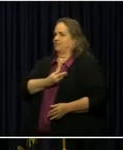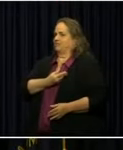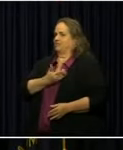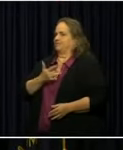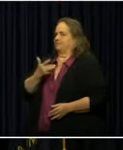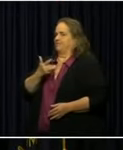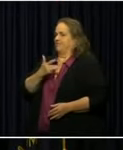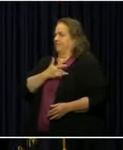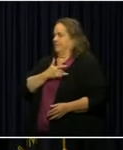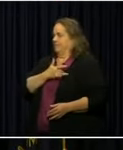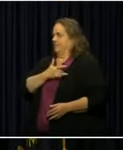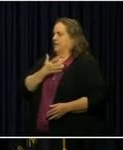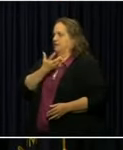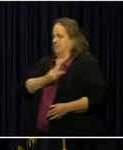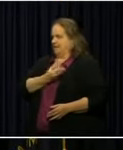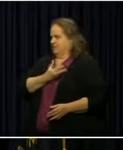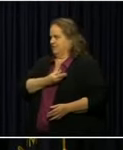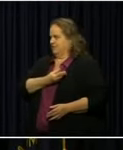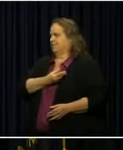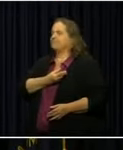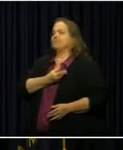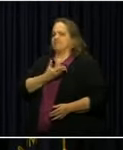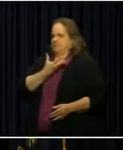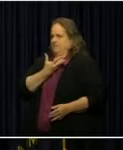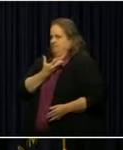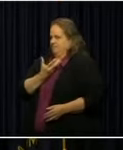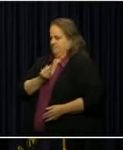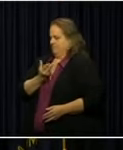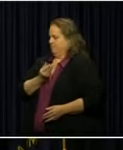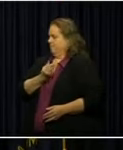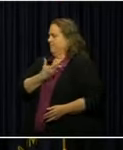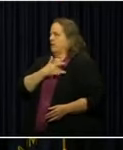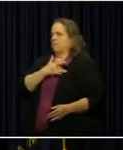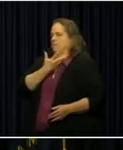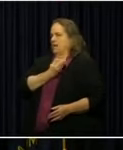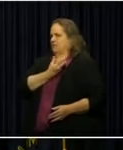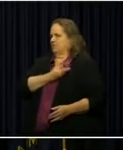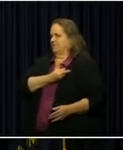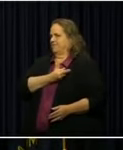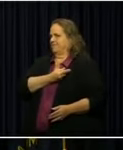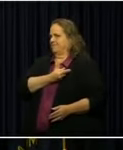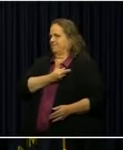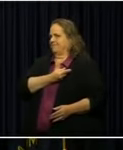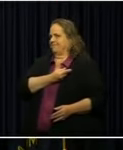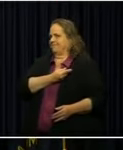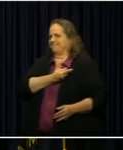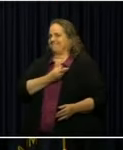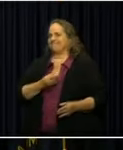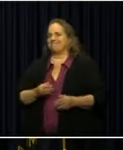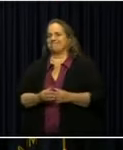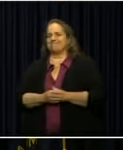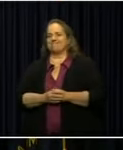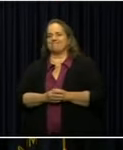THAT IS MADISONVILLE, PADUCAH, SUMMERSET, AND PIKEVILLE. AND YOU'VE GOT TO FALL IN THE